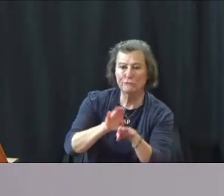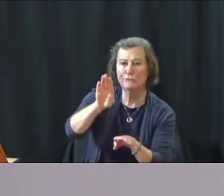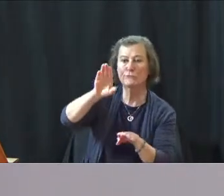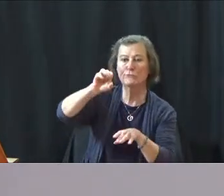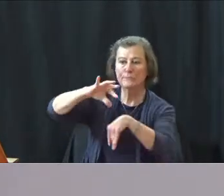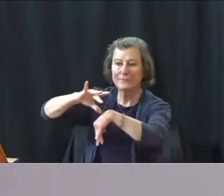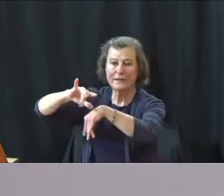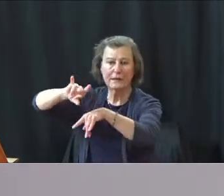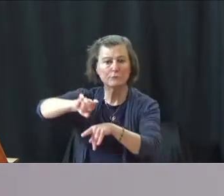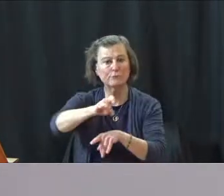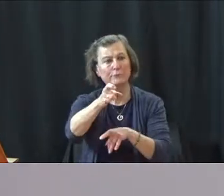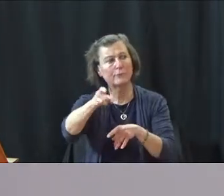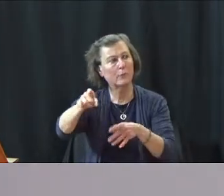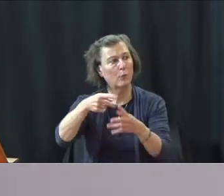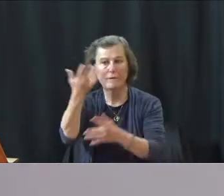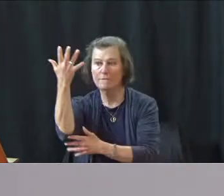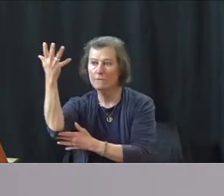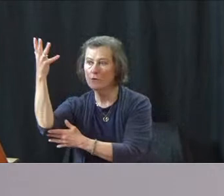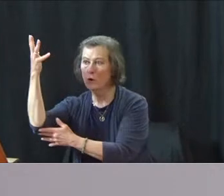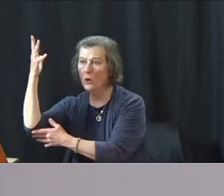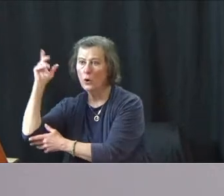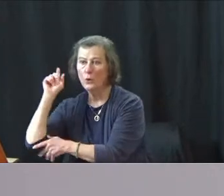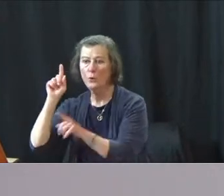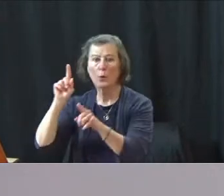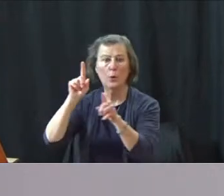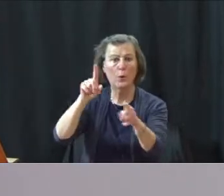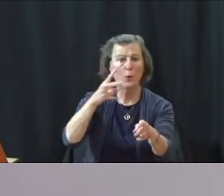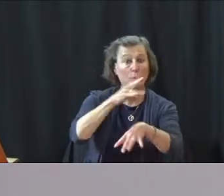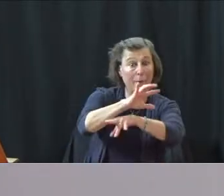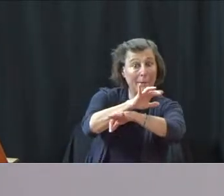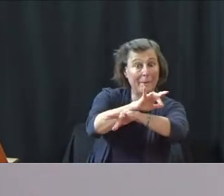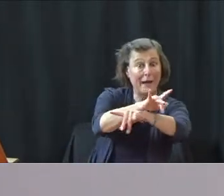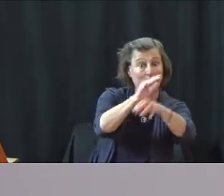Through the forest she did go, to spider’s house now, please.